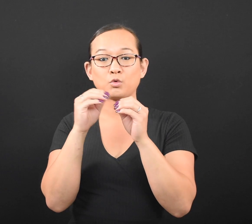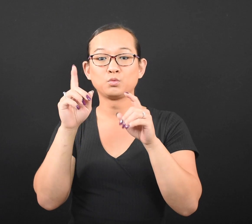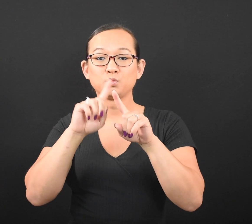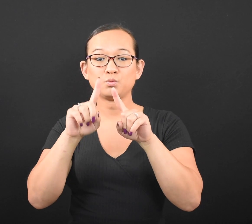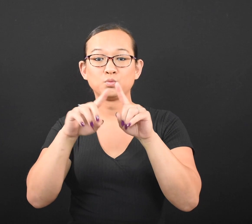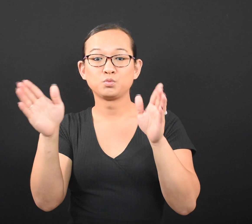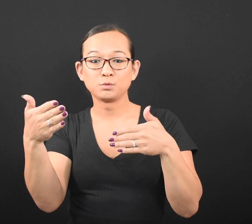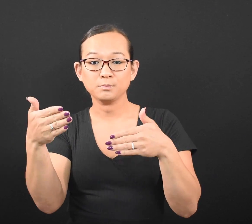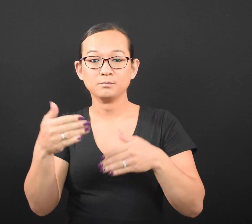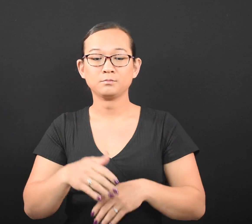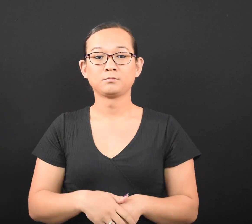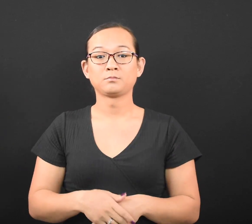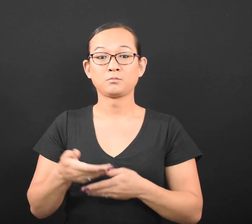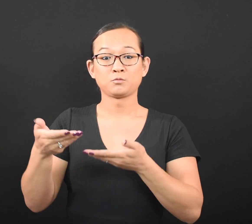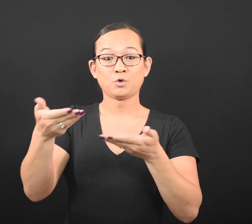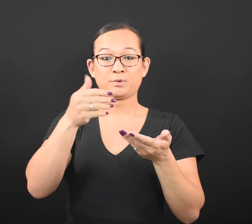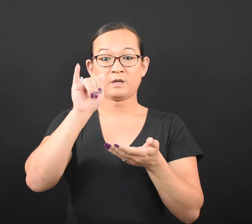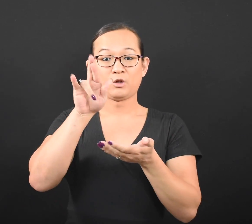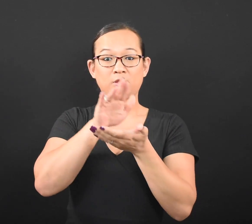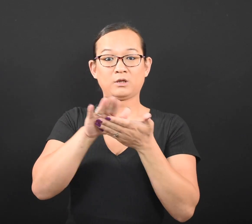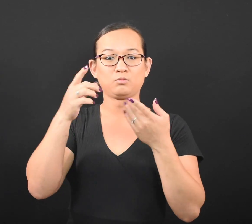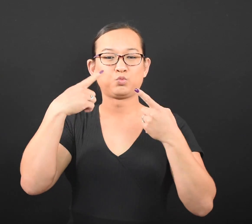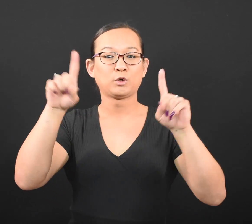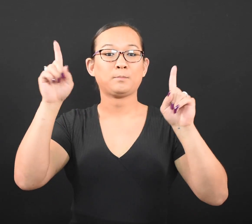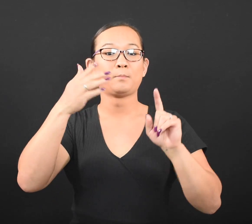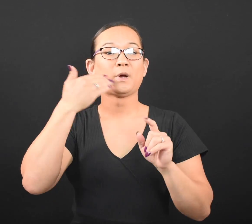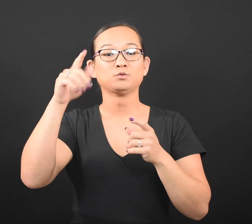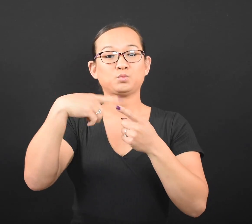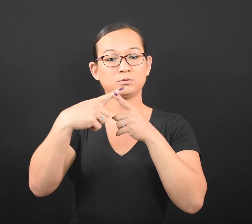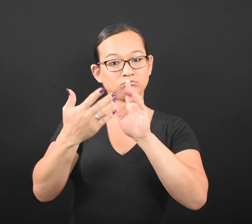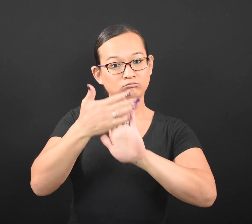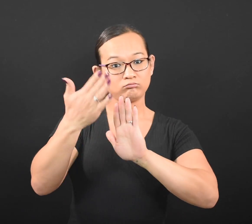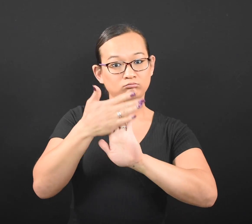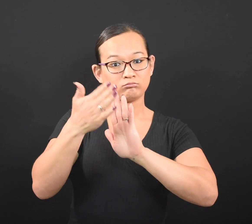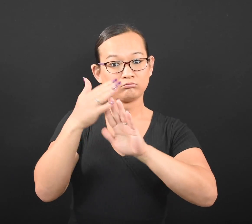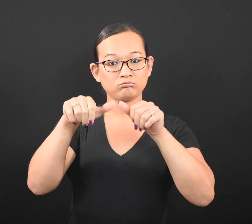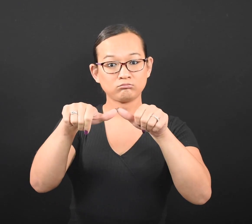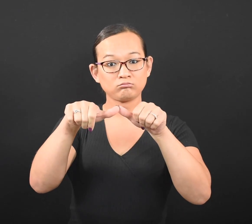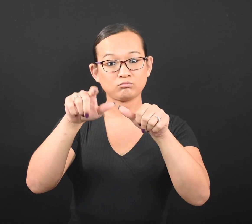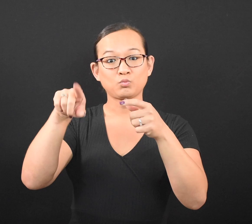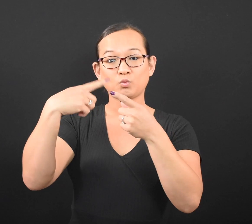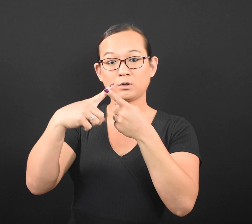in one or more rooms. Portable air cleaners work best when run continuously with doors and windows